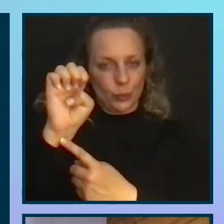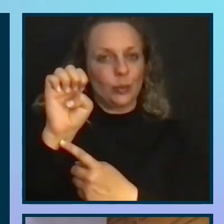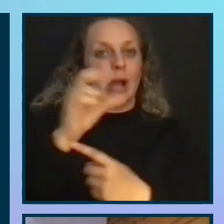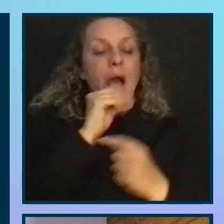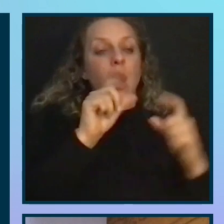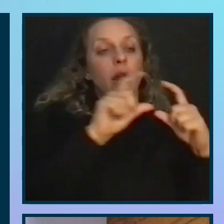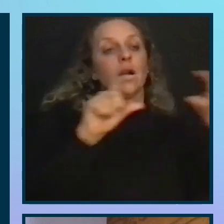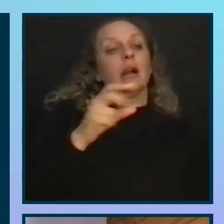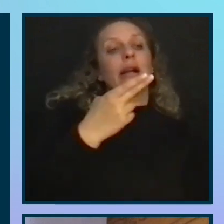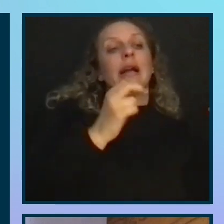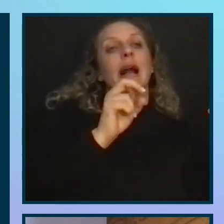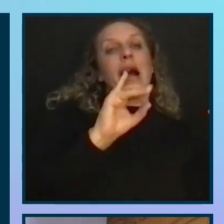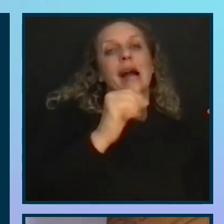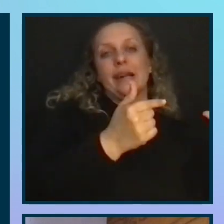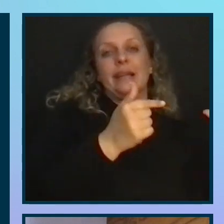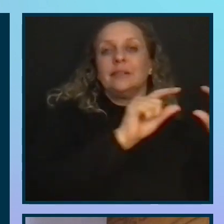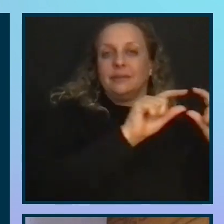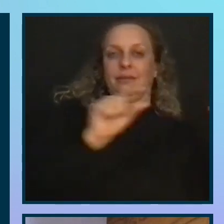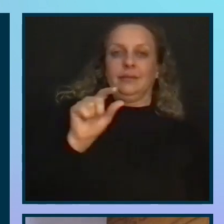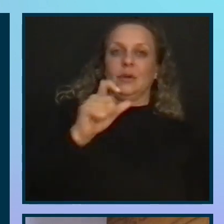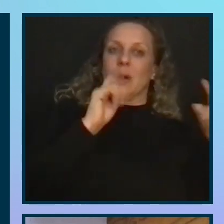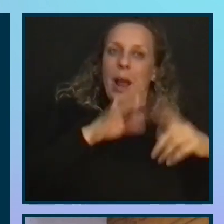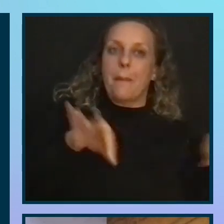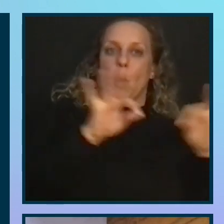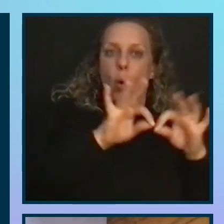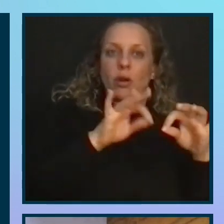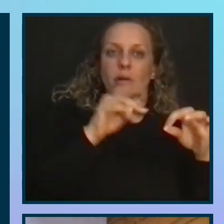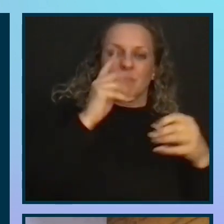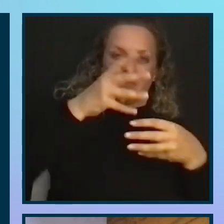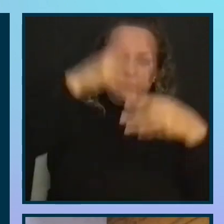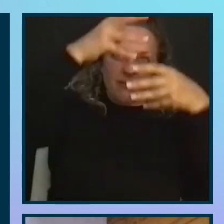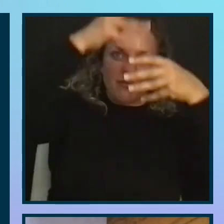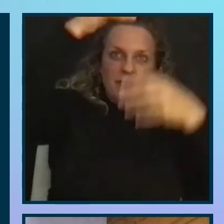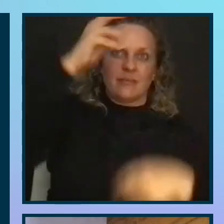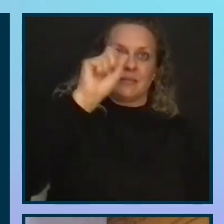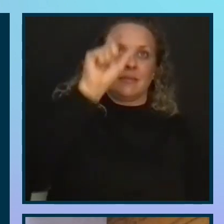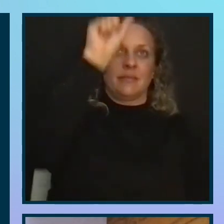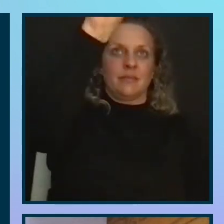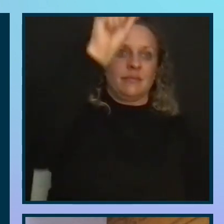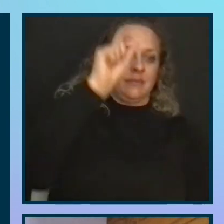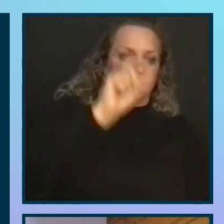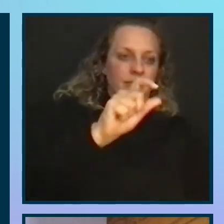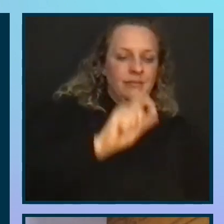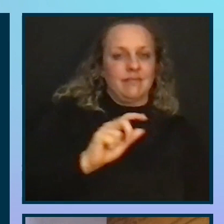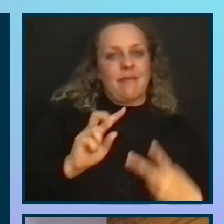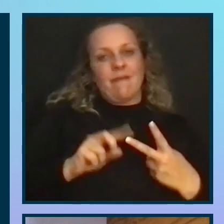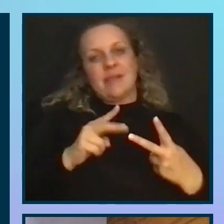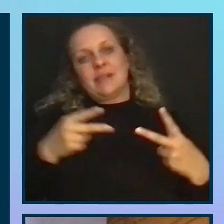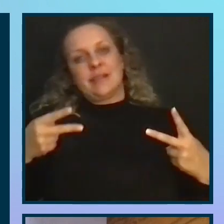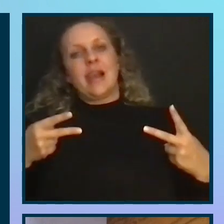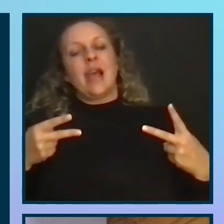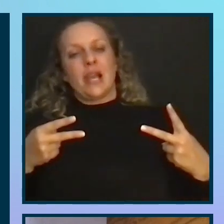because headings can be used to navigate really long screens using the secondary navigation mechanisms on mobile devices,